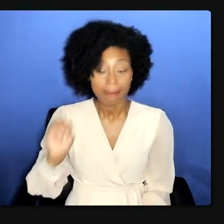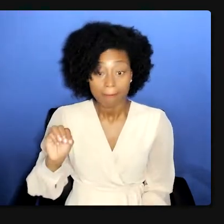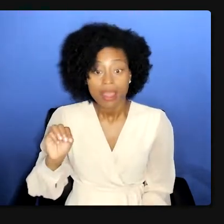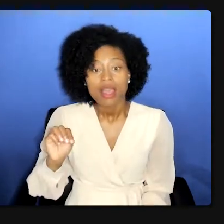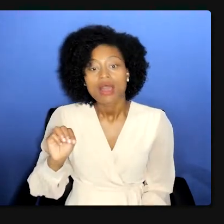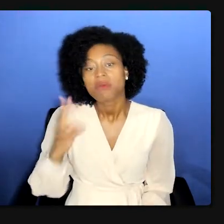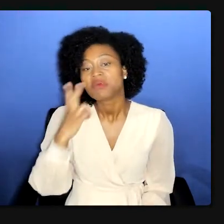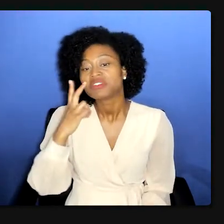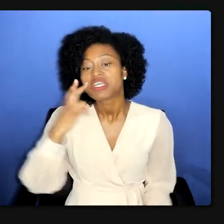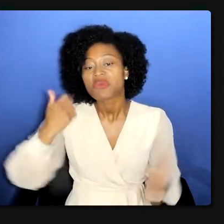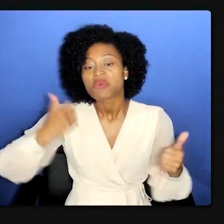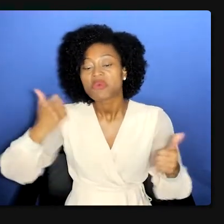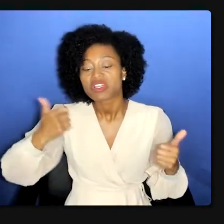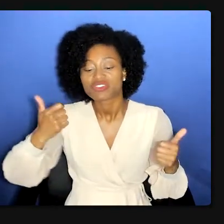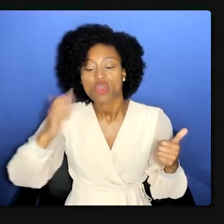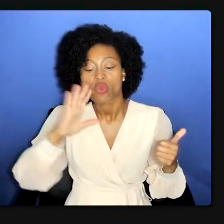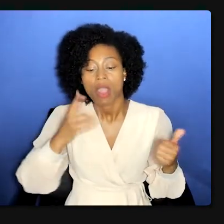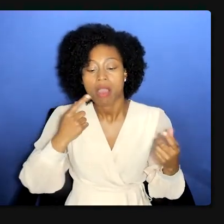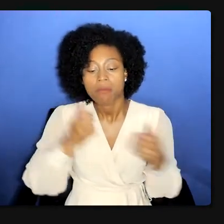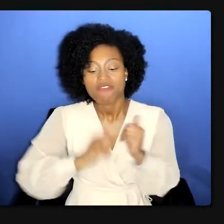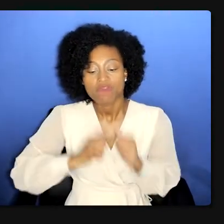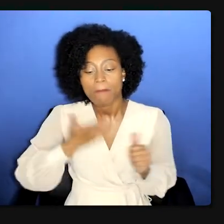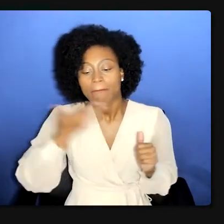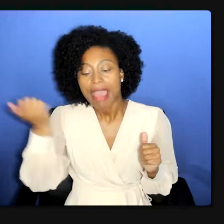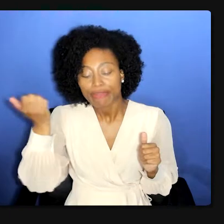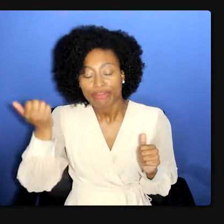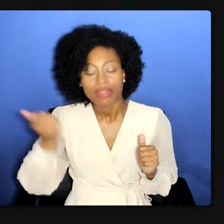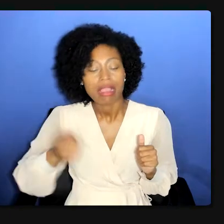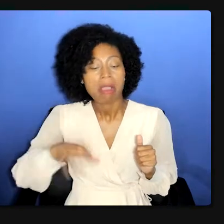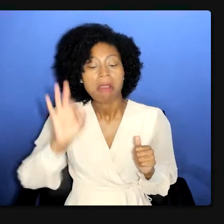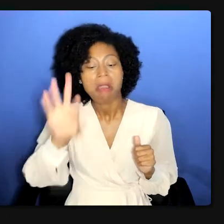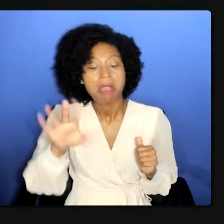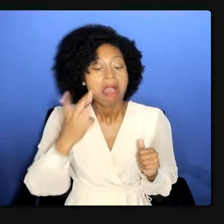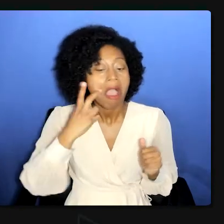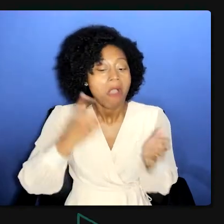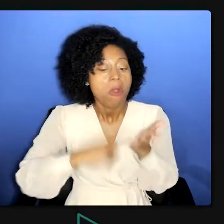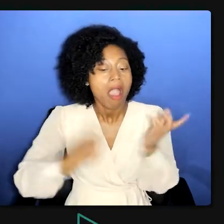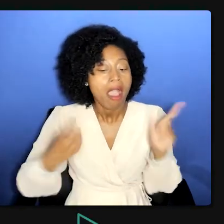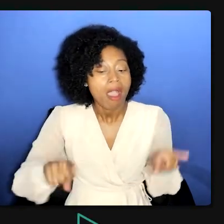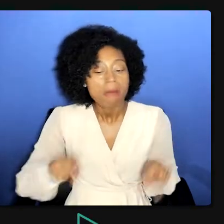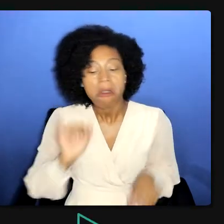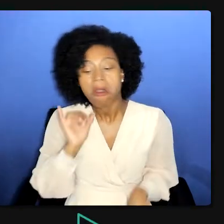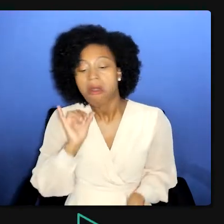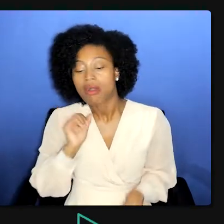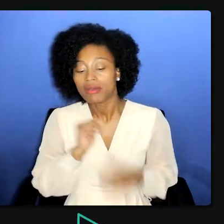to determine which variation performs better for a given conversion goal. All of that is done